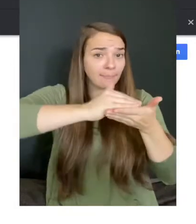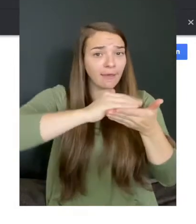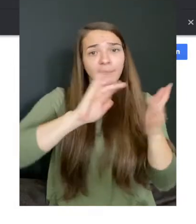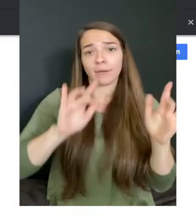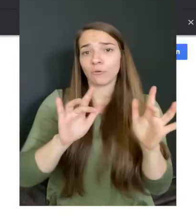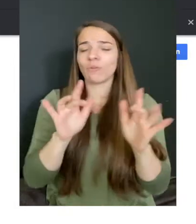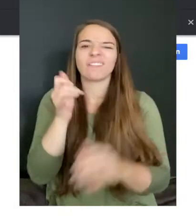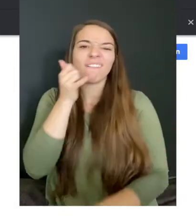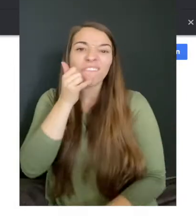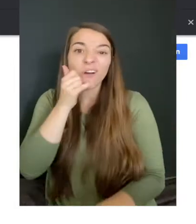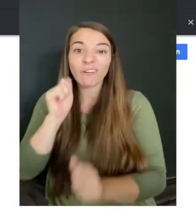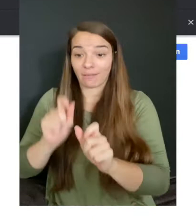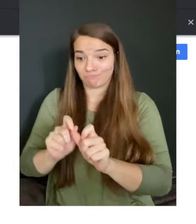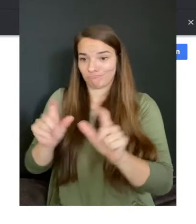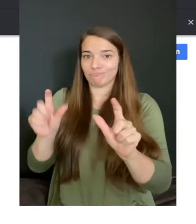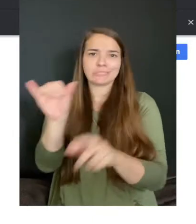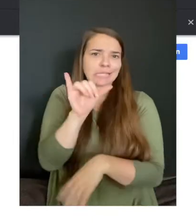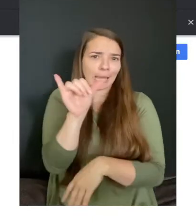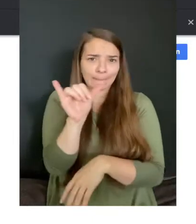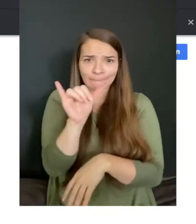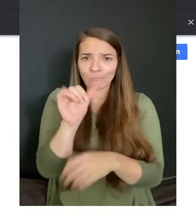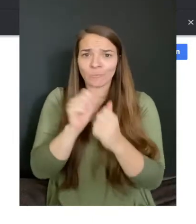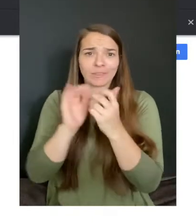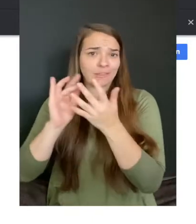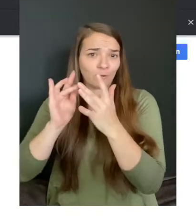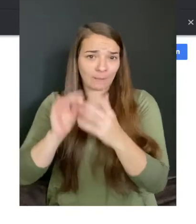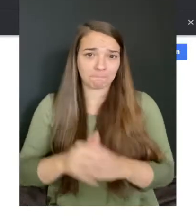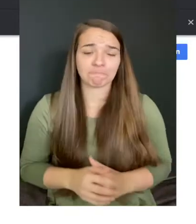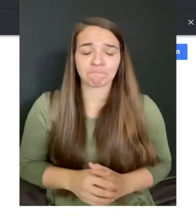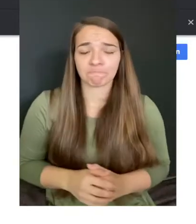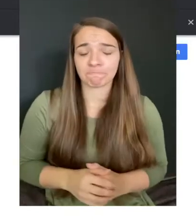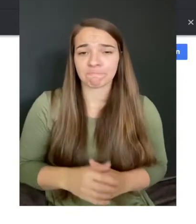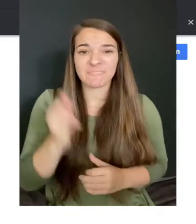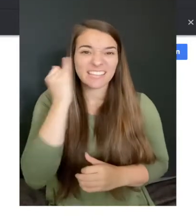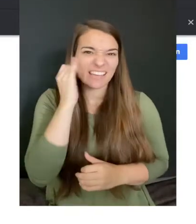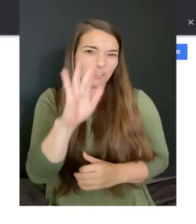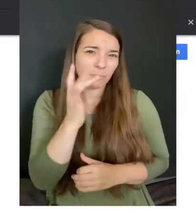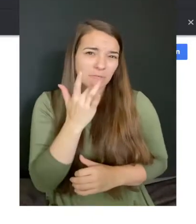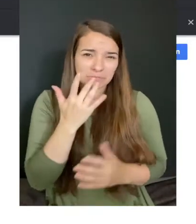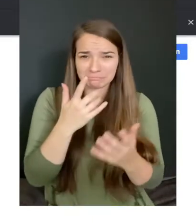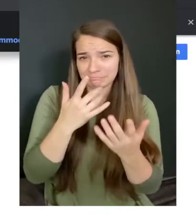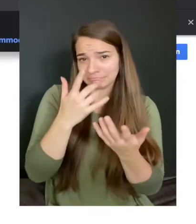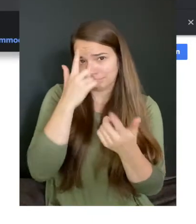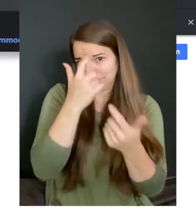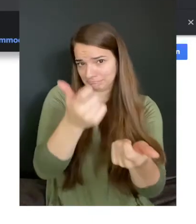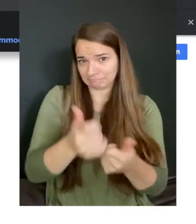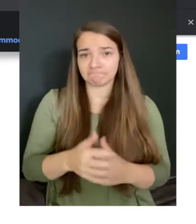can access Accommodate that way if you prefer. So I'm going go ahead and go to the student